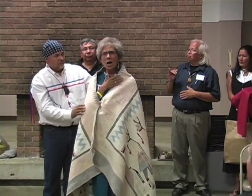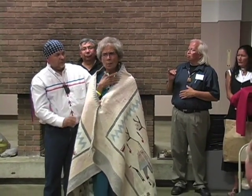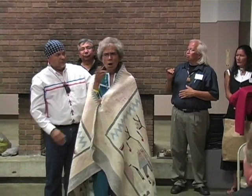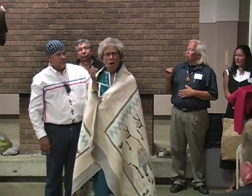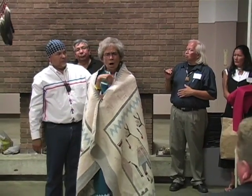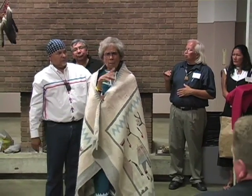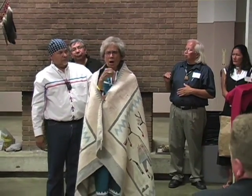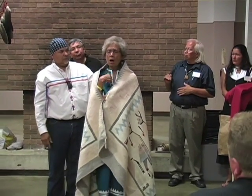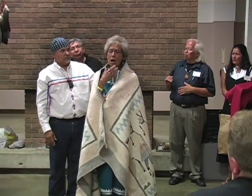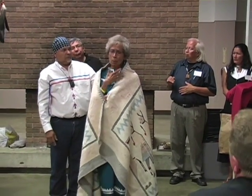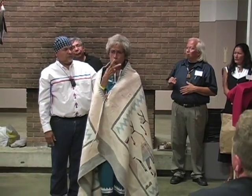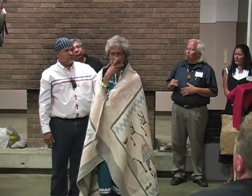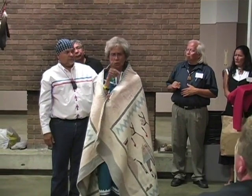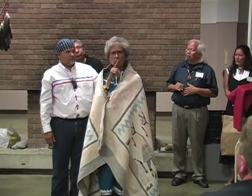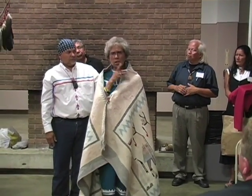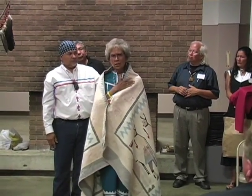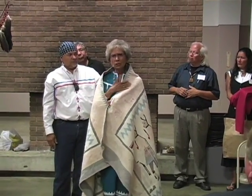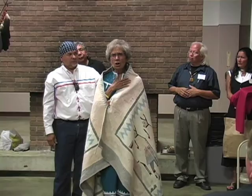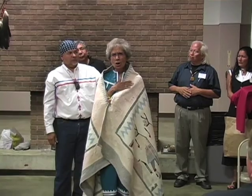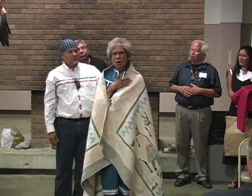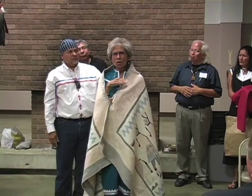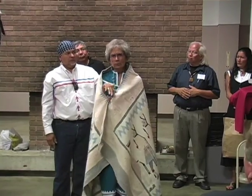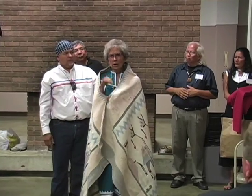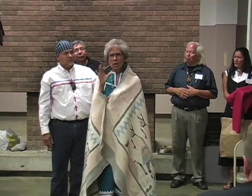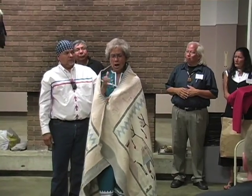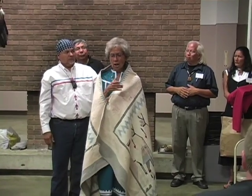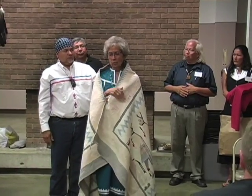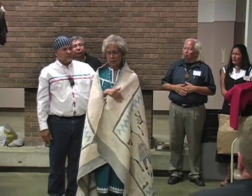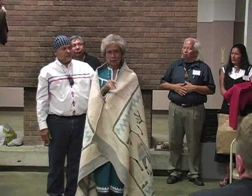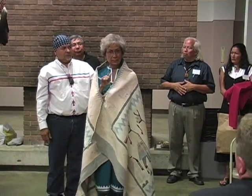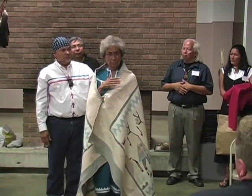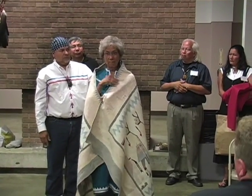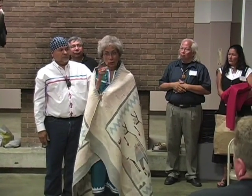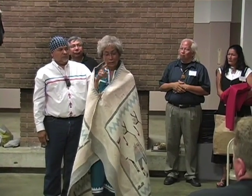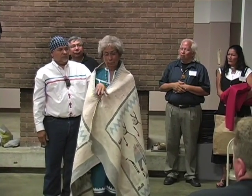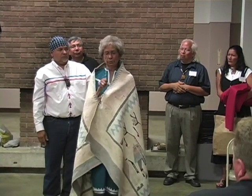We are happy to see all of you came and enjoyed yourselves.